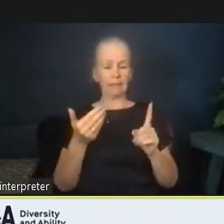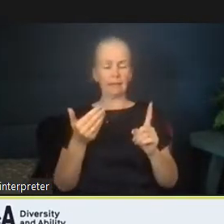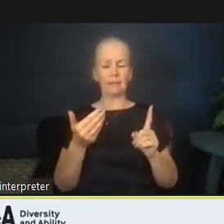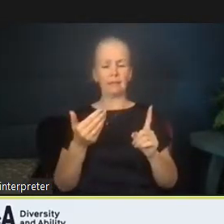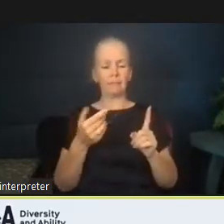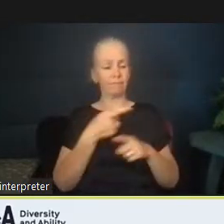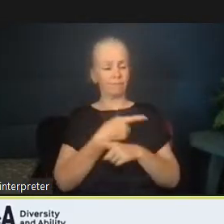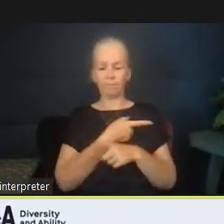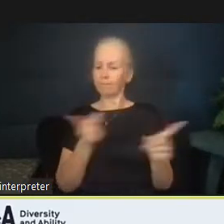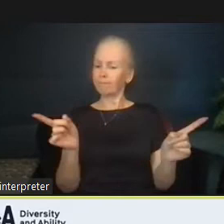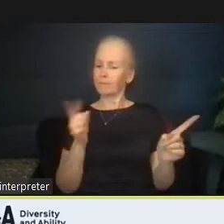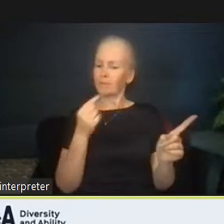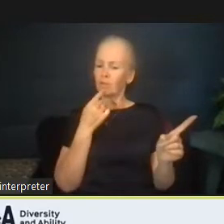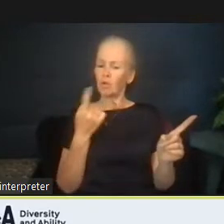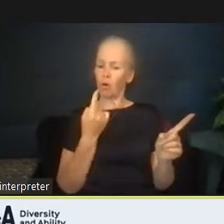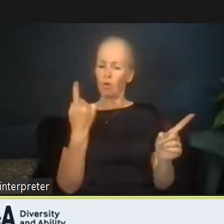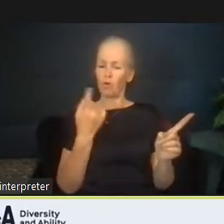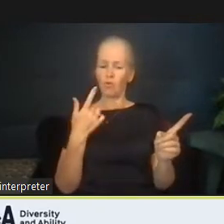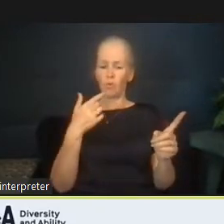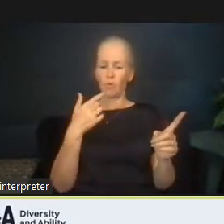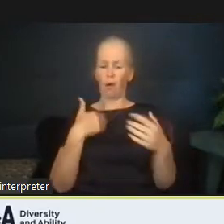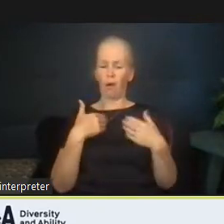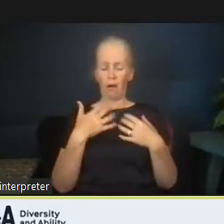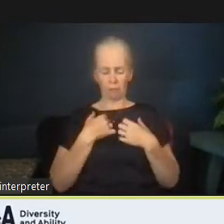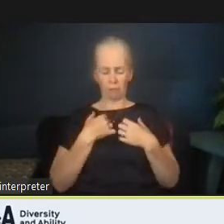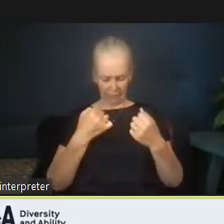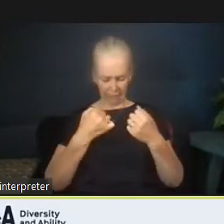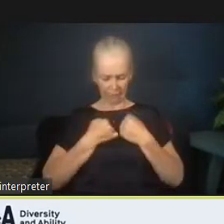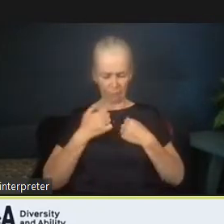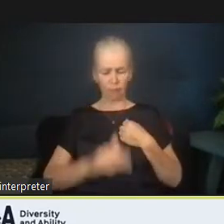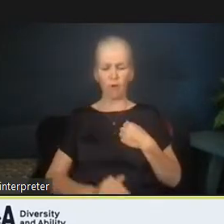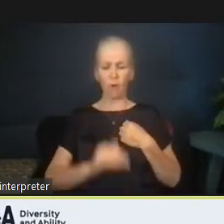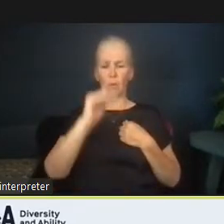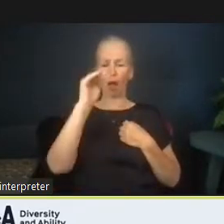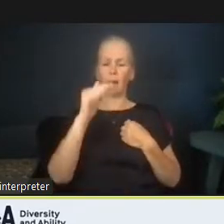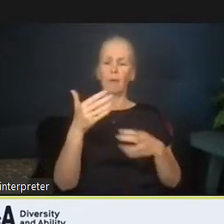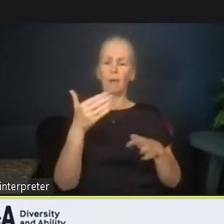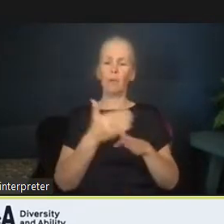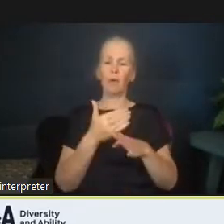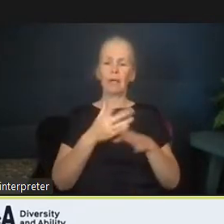are by nature of who you are as an individual operating in a highly politicalised space,